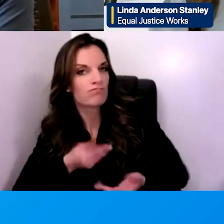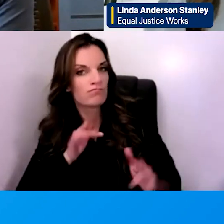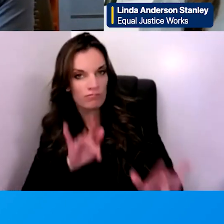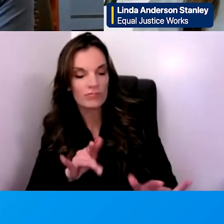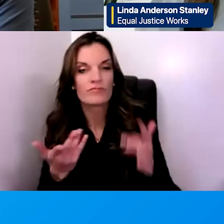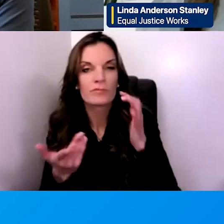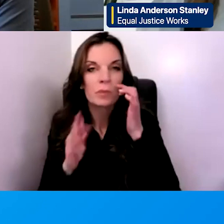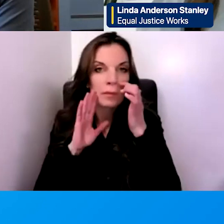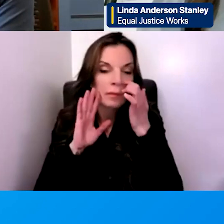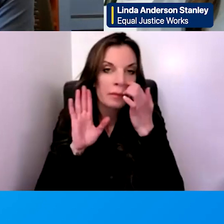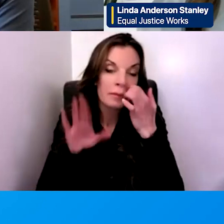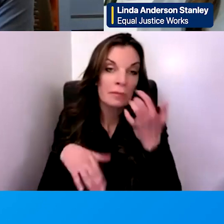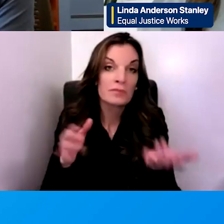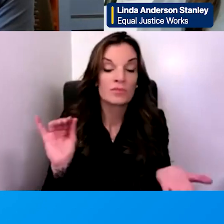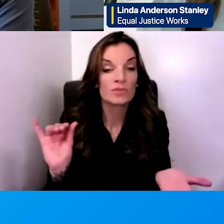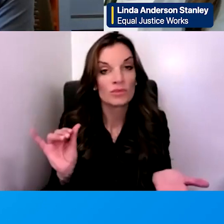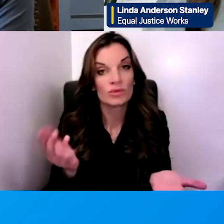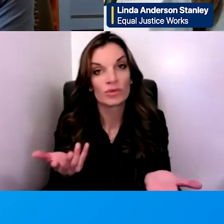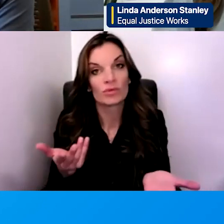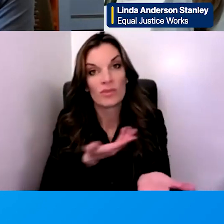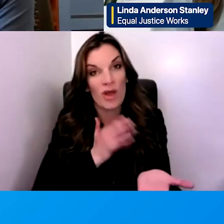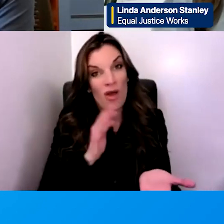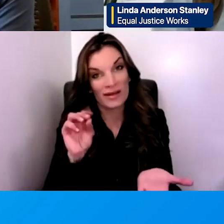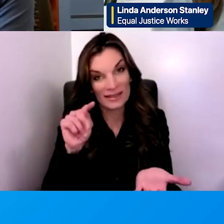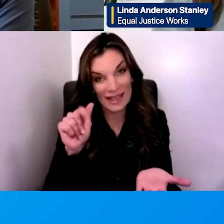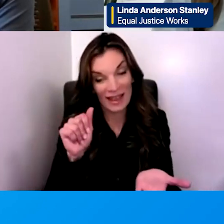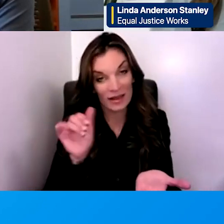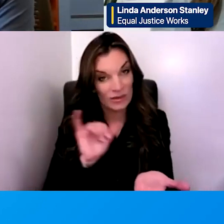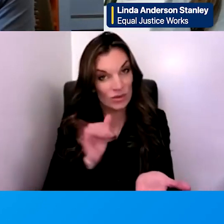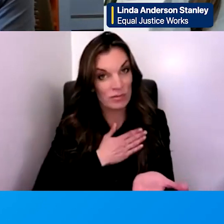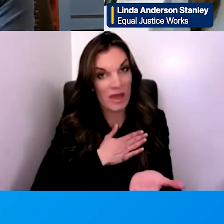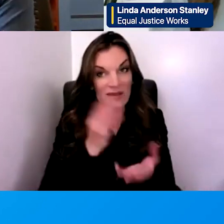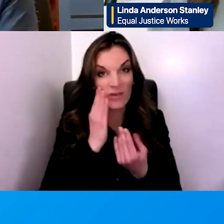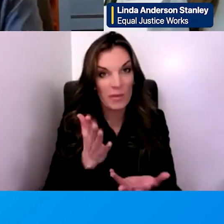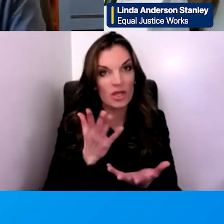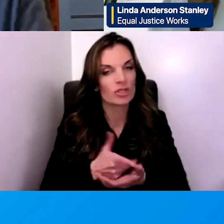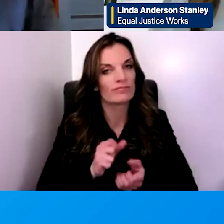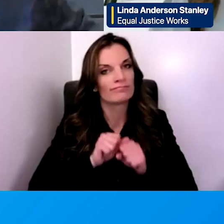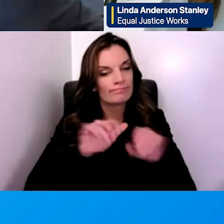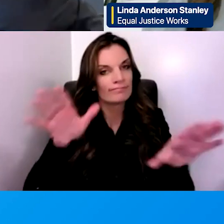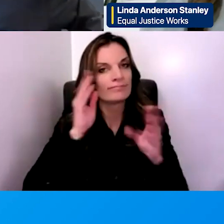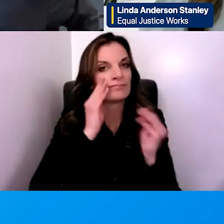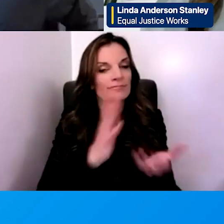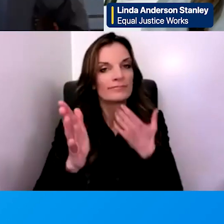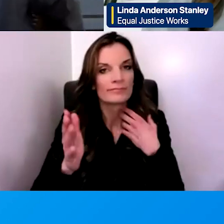sound like a contradiction like putting out our own data pieces was good because we are in